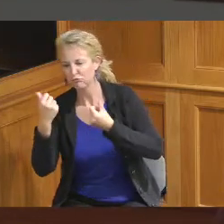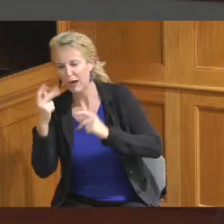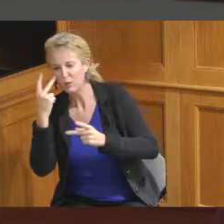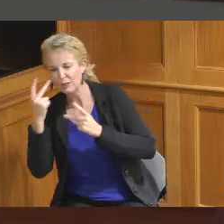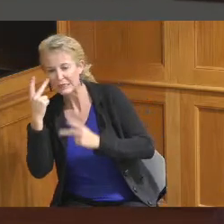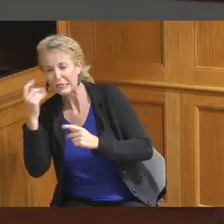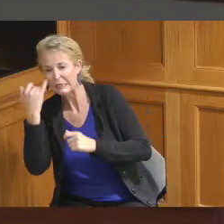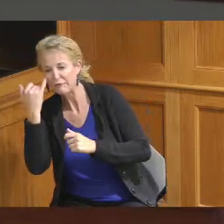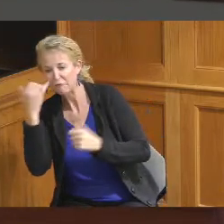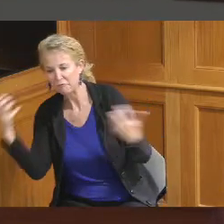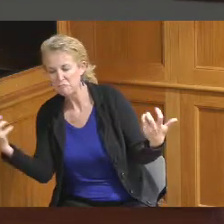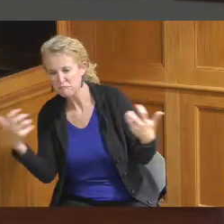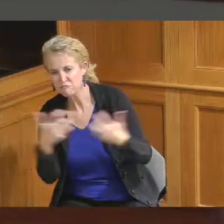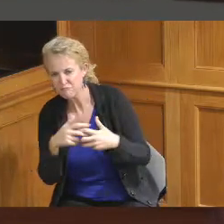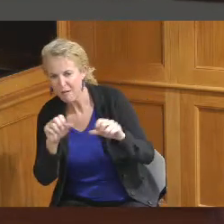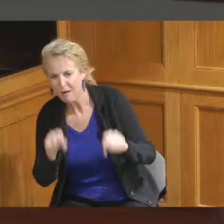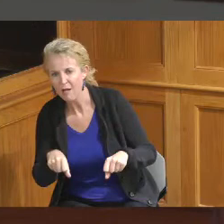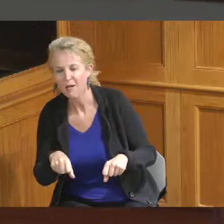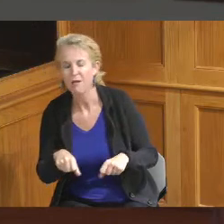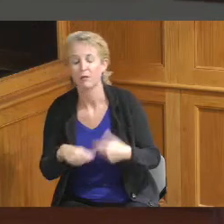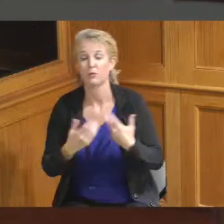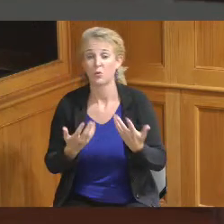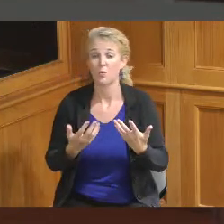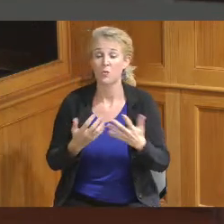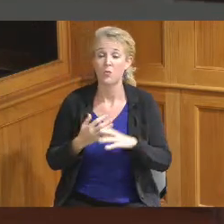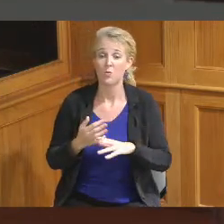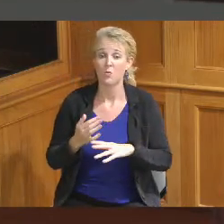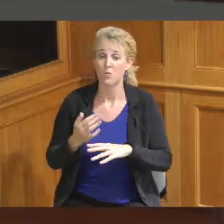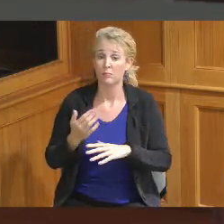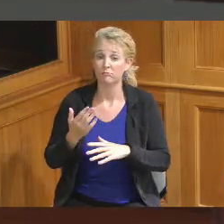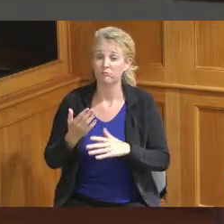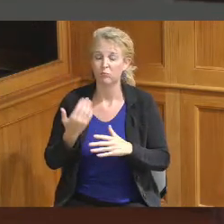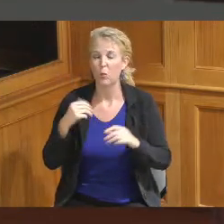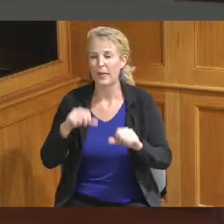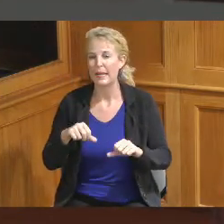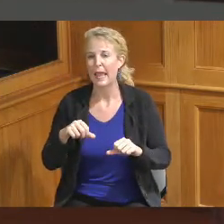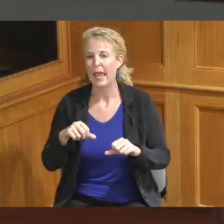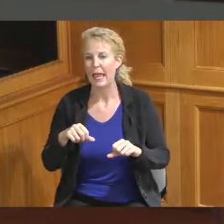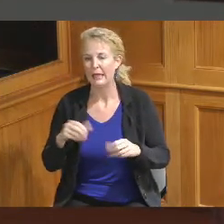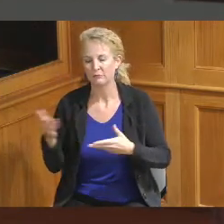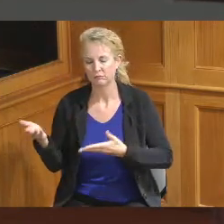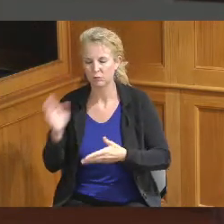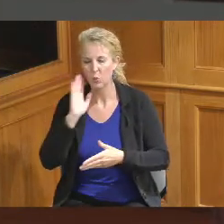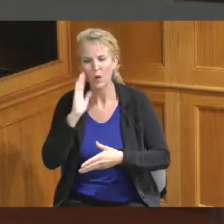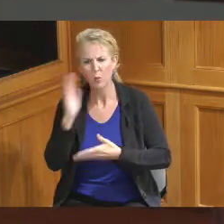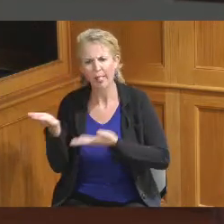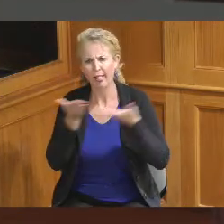that'll be part of the plan moving forward that we can we'll certainly brief the the Board on so yeah